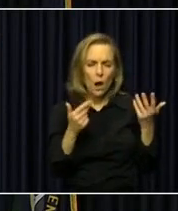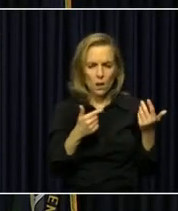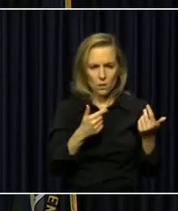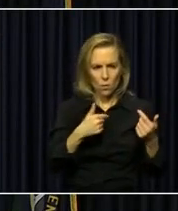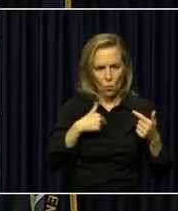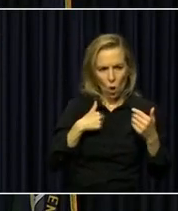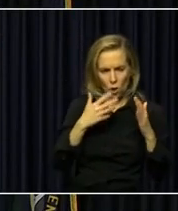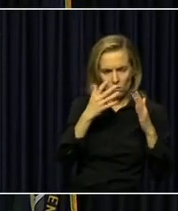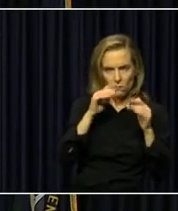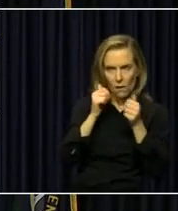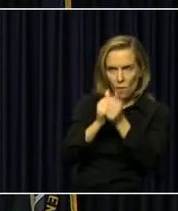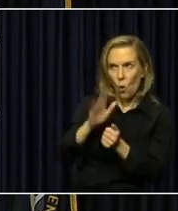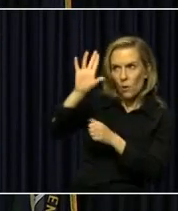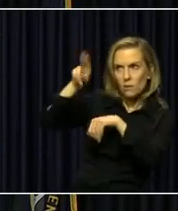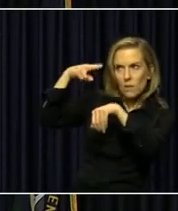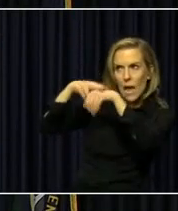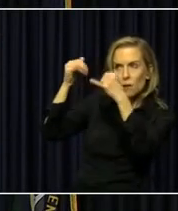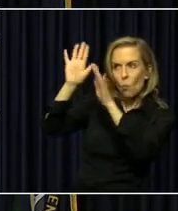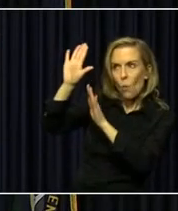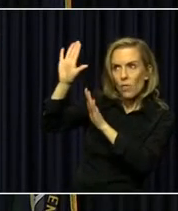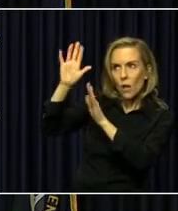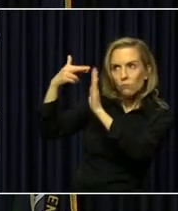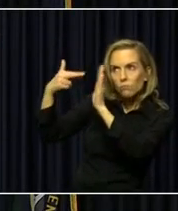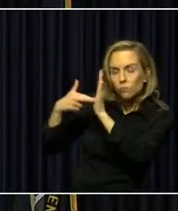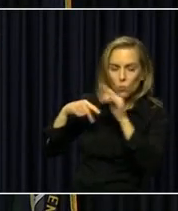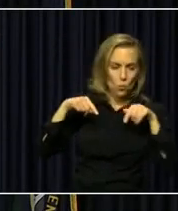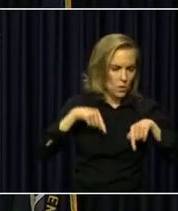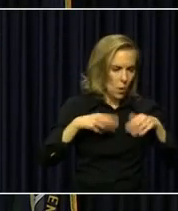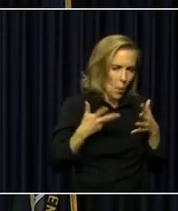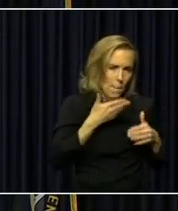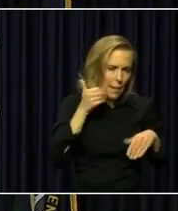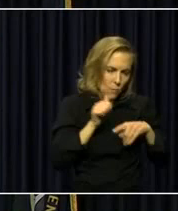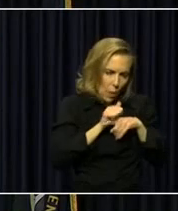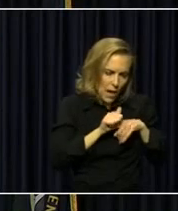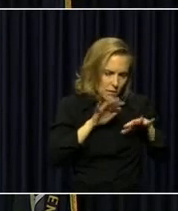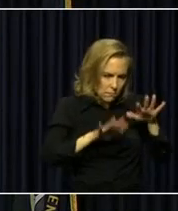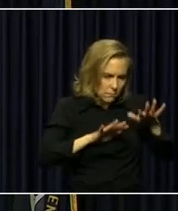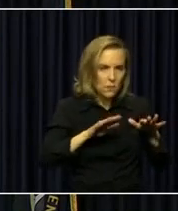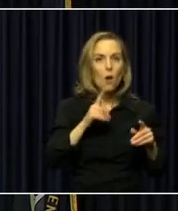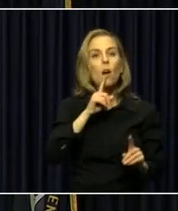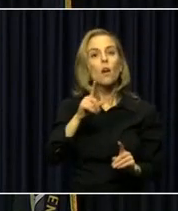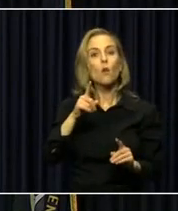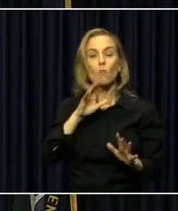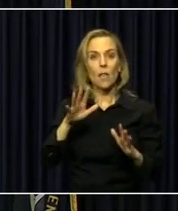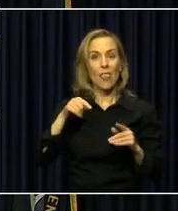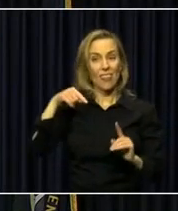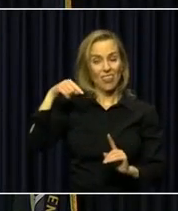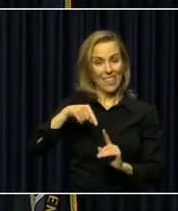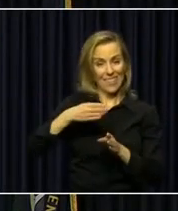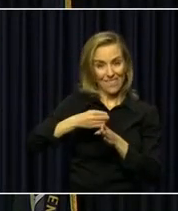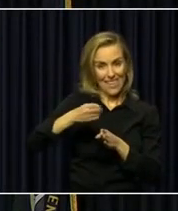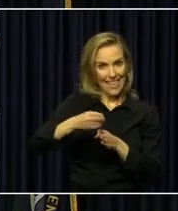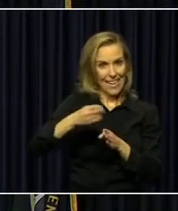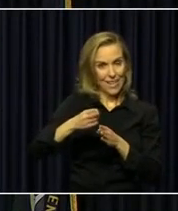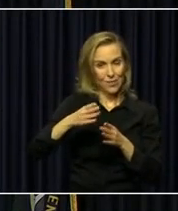WHEN DO YOU HAVE SOMEBODY IN A FACILITY? WHEN DO YOU BRING FOLKS SETTING DETECT NIGHTS CALLED COHORTING